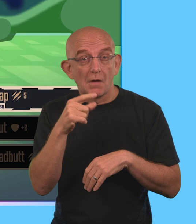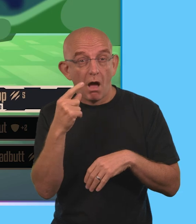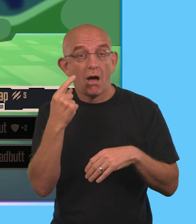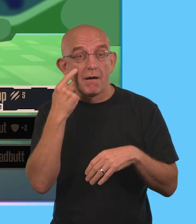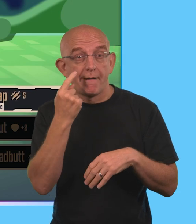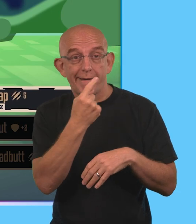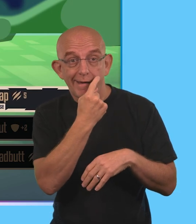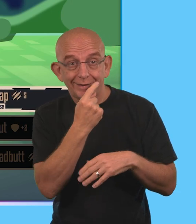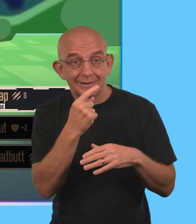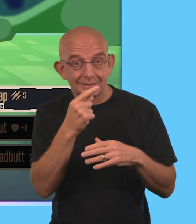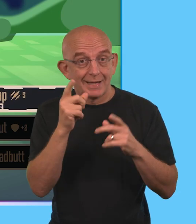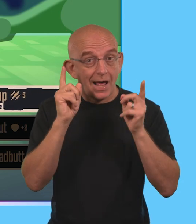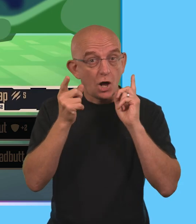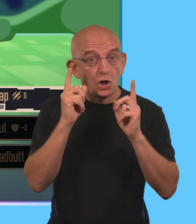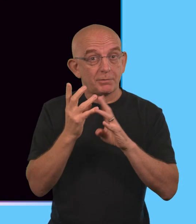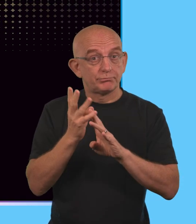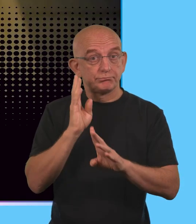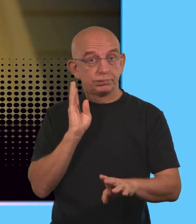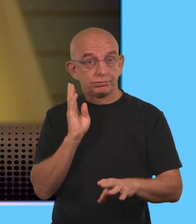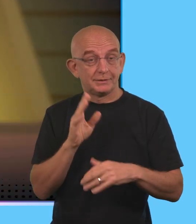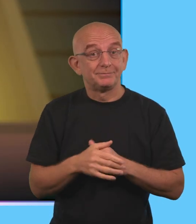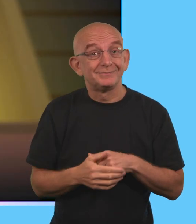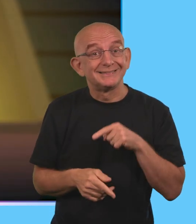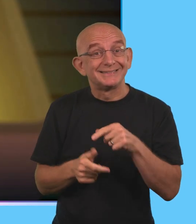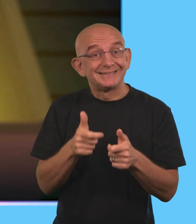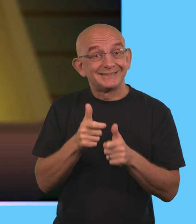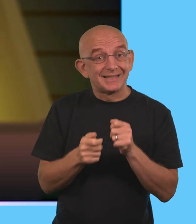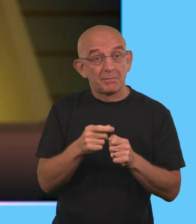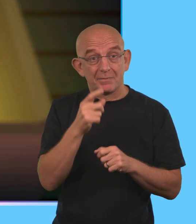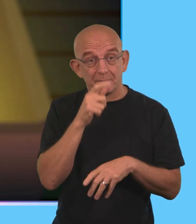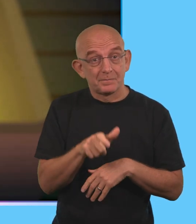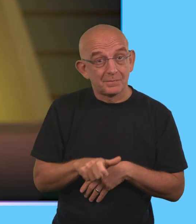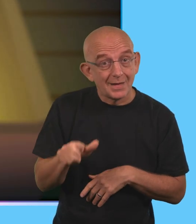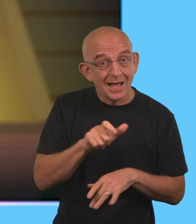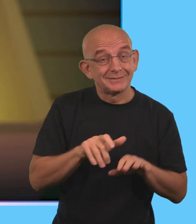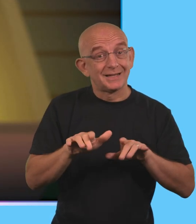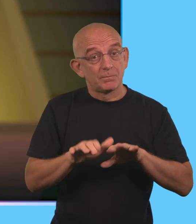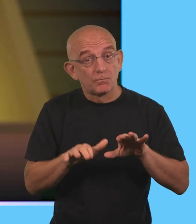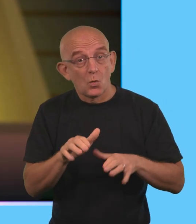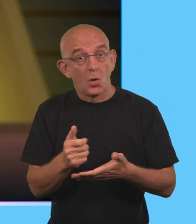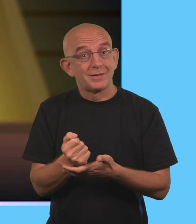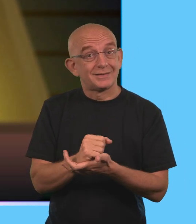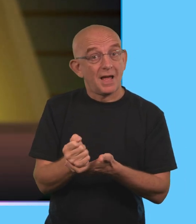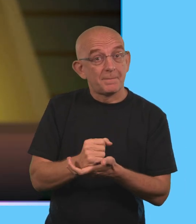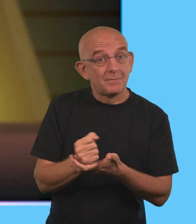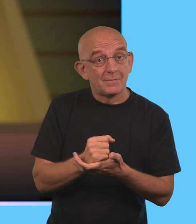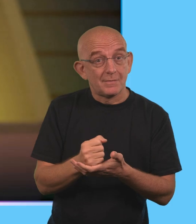Anemones are growing from its back. You can play in the game with a mouse, keyboard, or game pad,